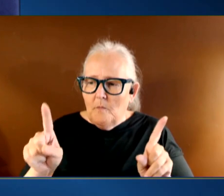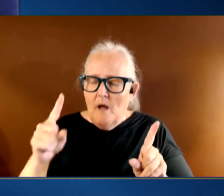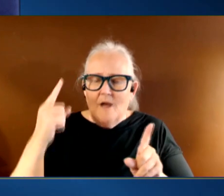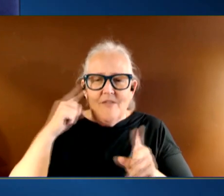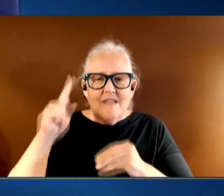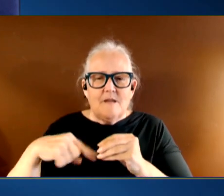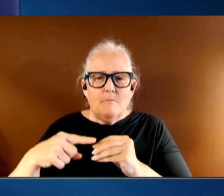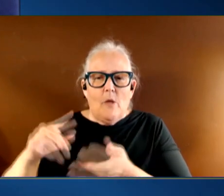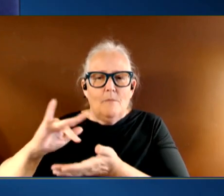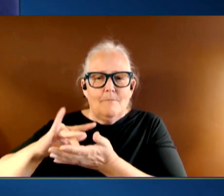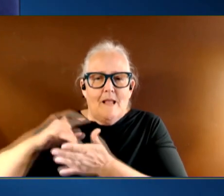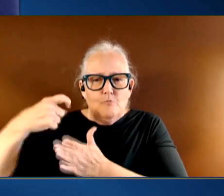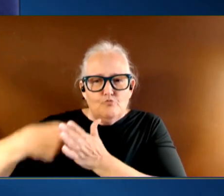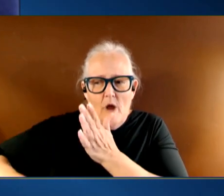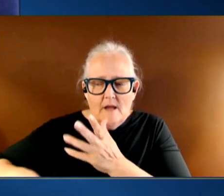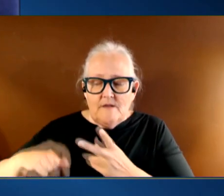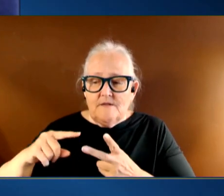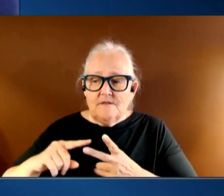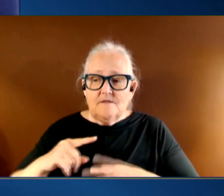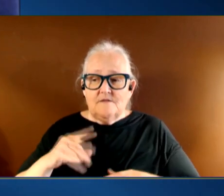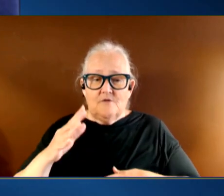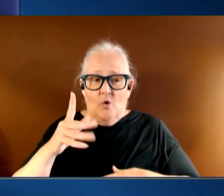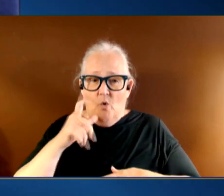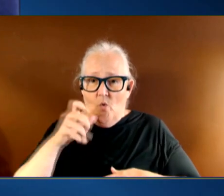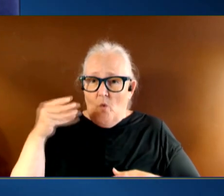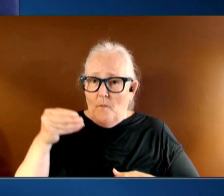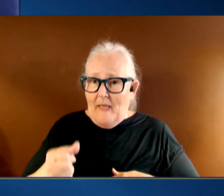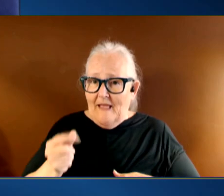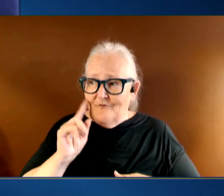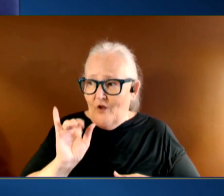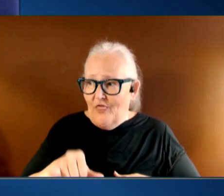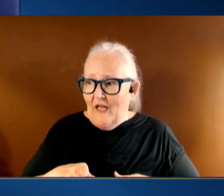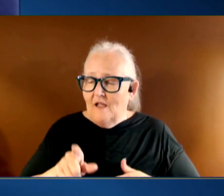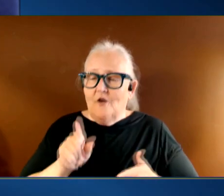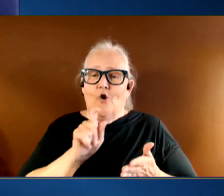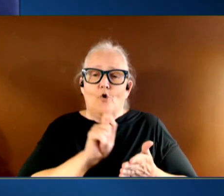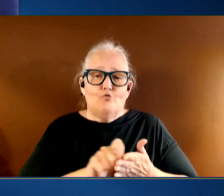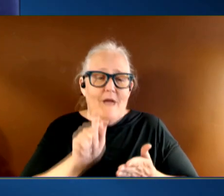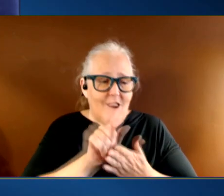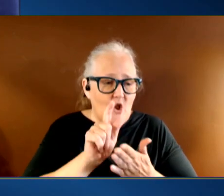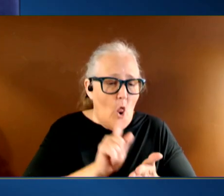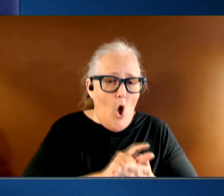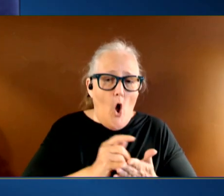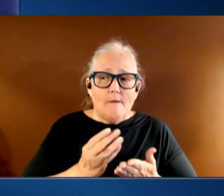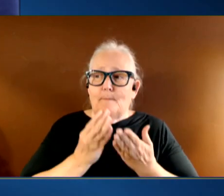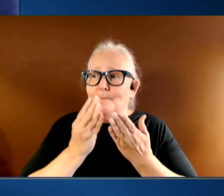if payers are going to pay for them, writing laws, passing bills, what counts as data is not